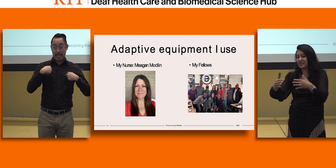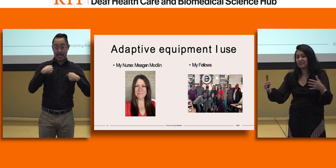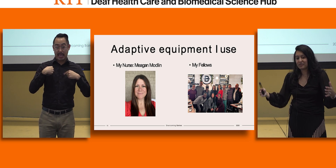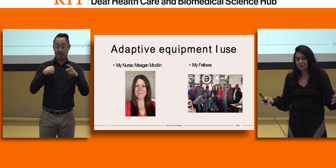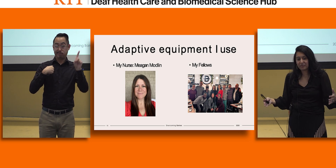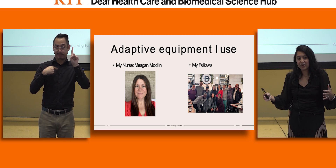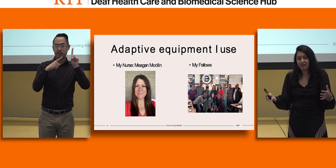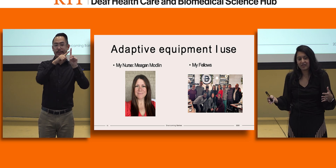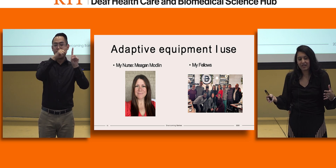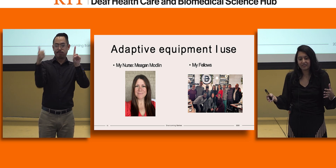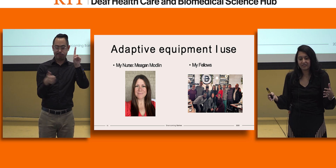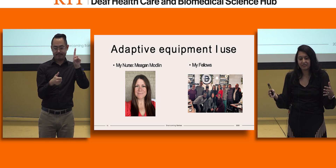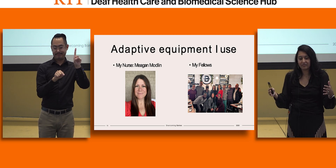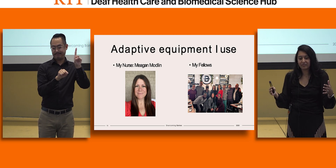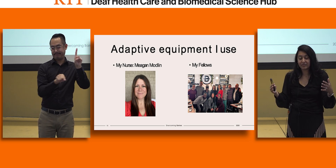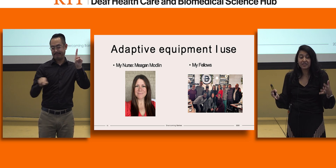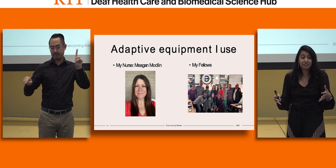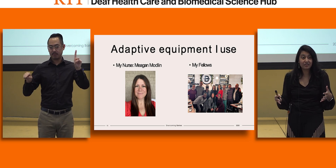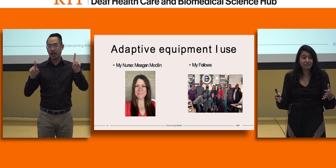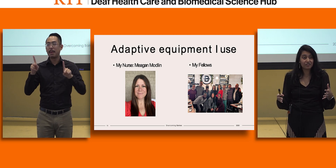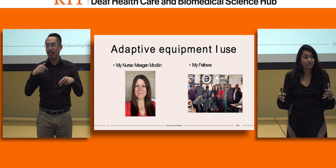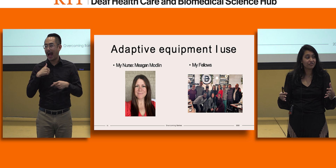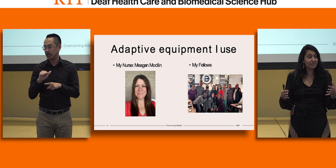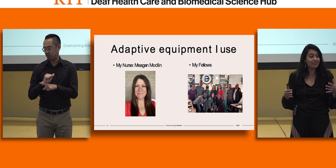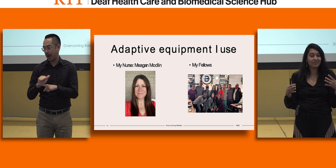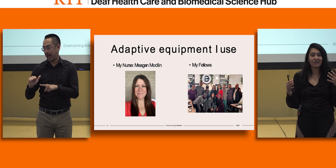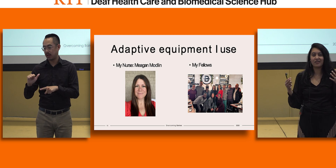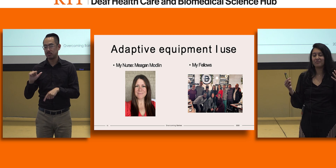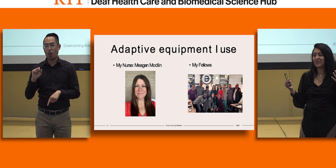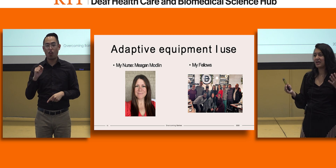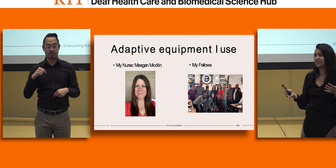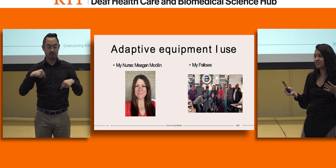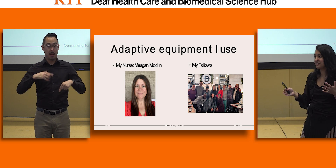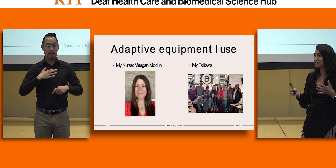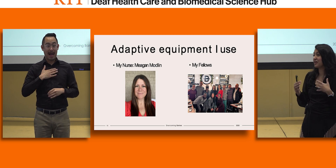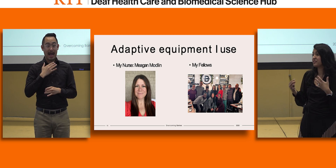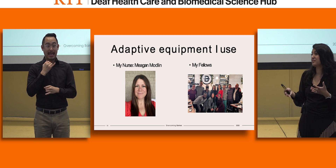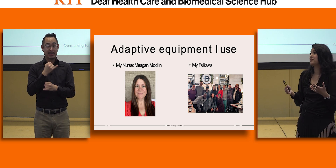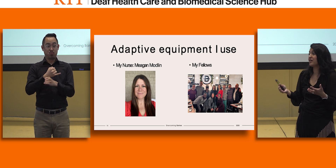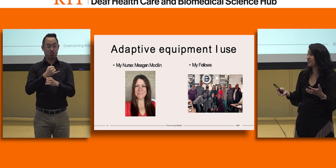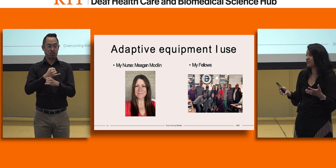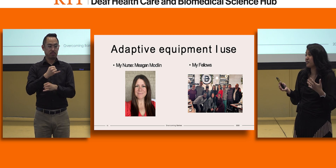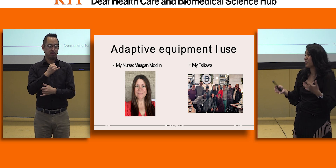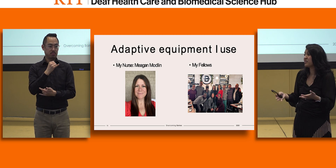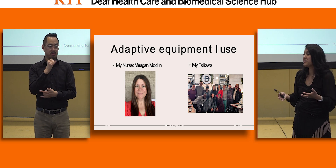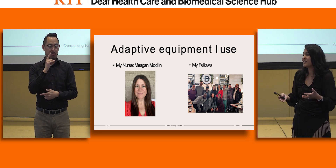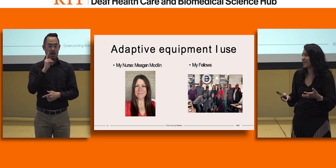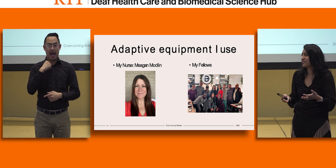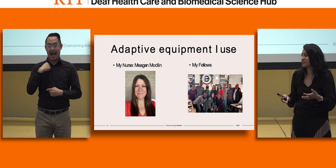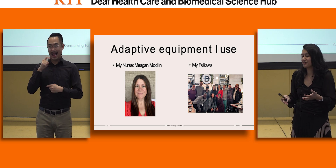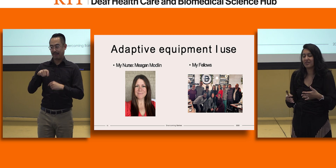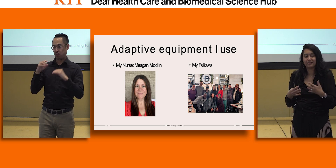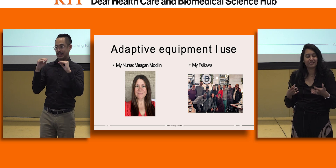So, as a teaching institution, I teach other doctors that want to be a gastroenterologist